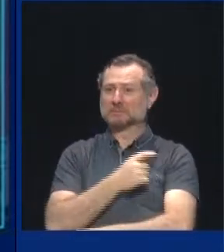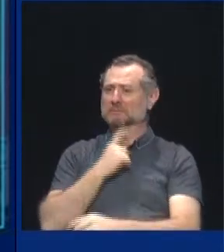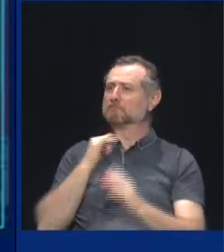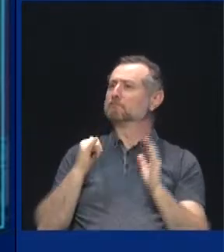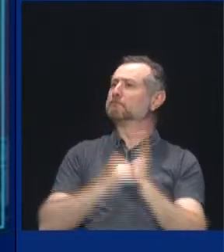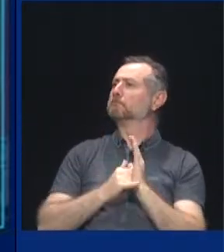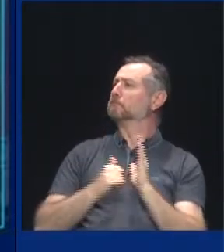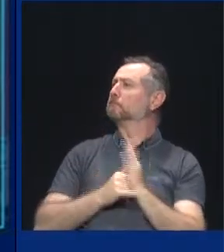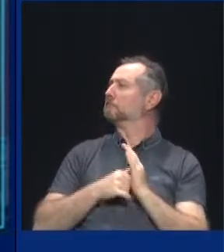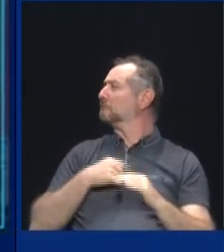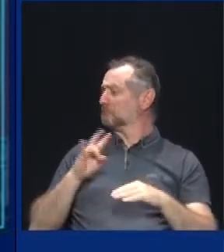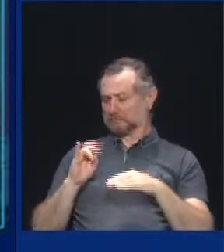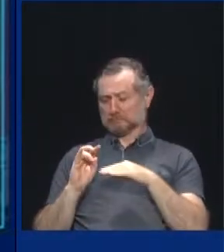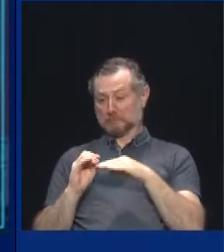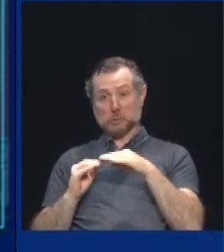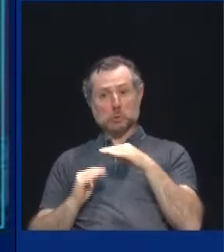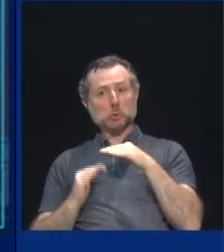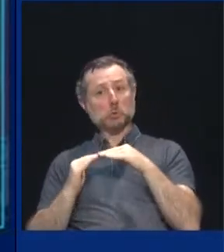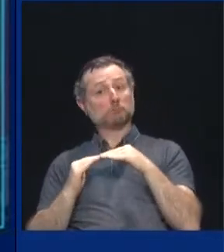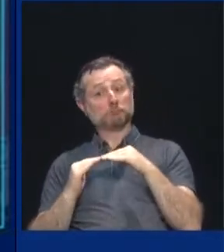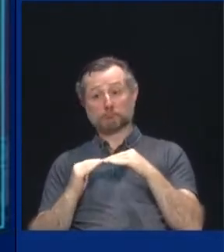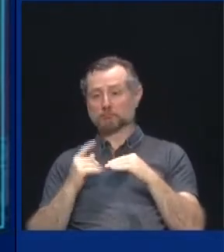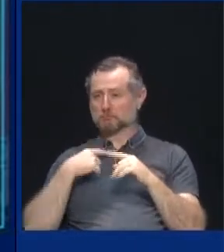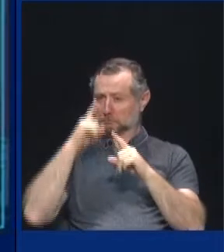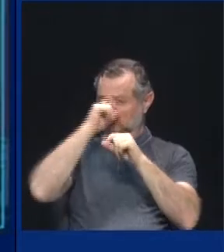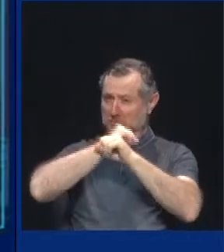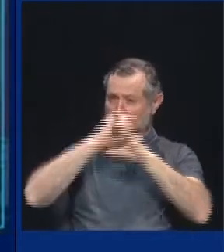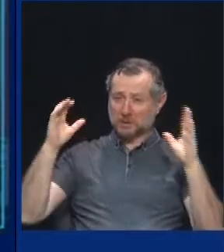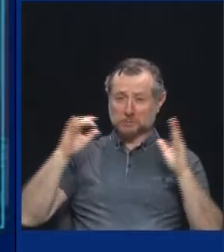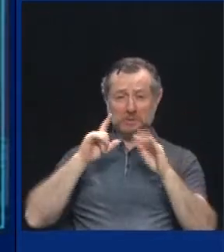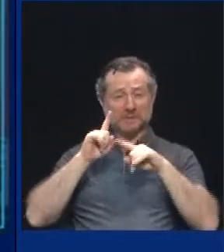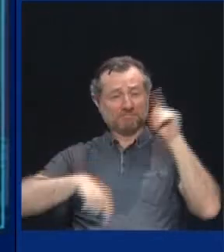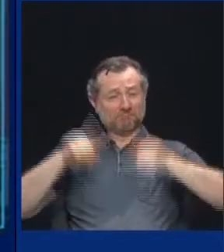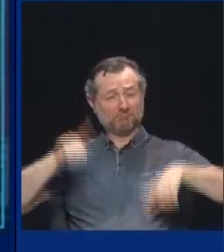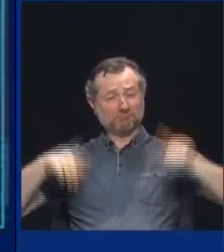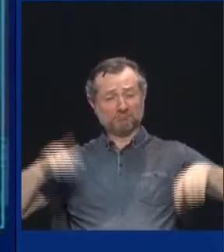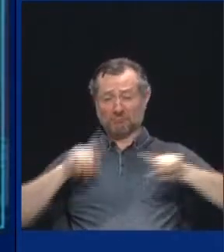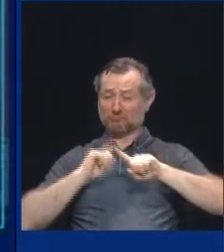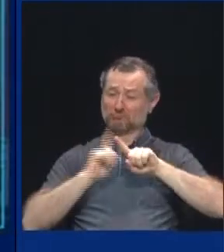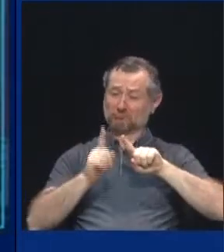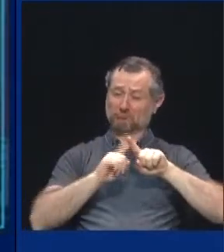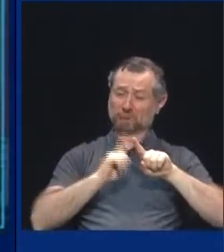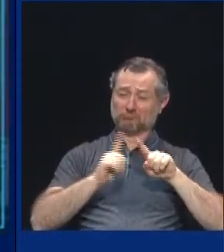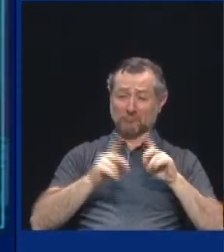70% OF THE PEOPLE IN THIS STATE HAD TO RECEIVE A VACCINE. SEEMED ALMOST IMPOSSIBLE, RIGHT,